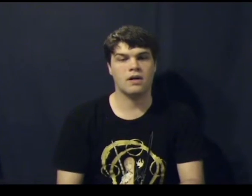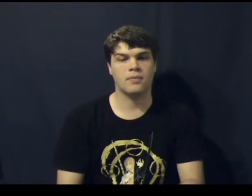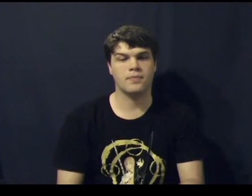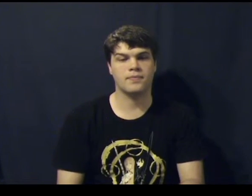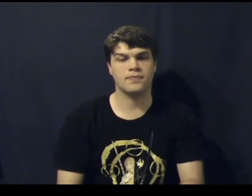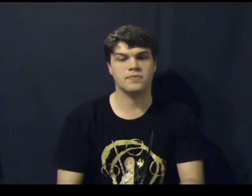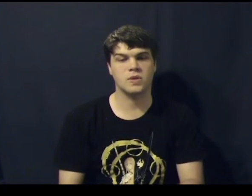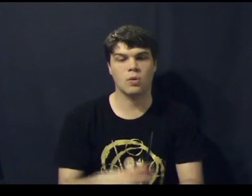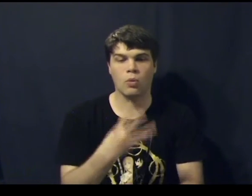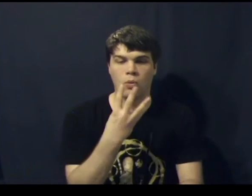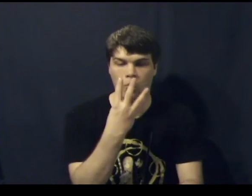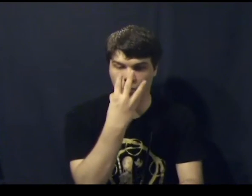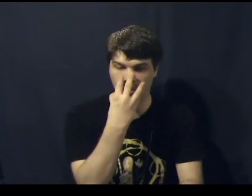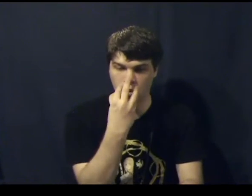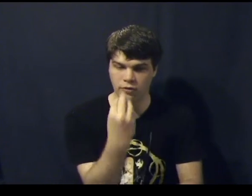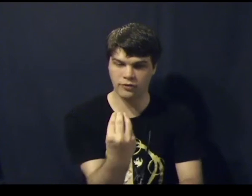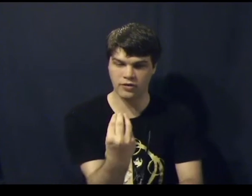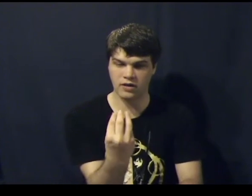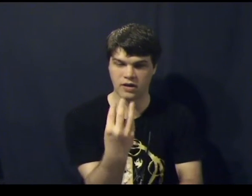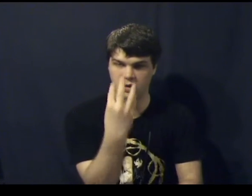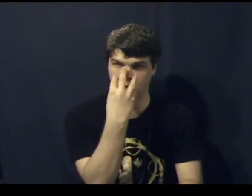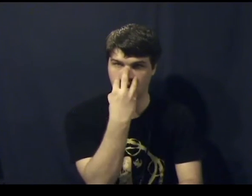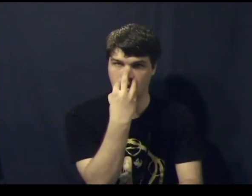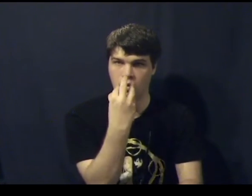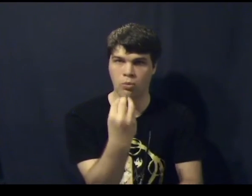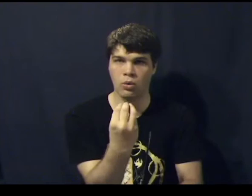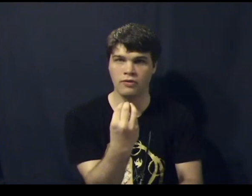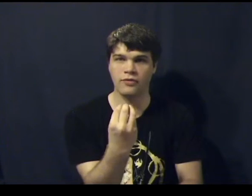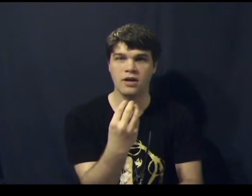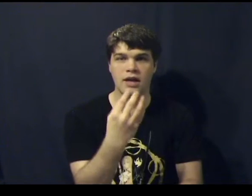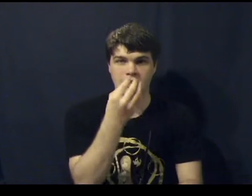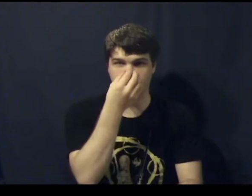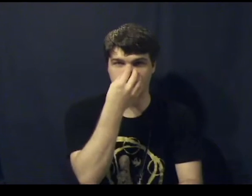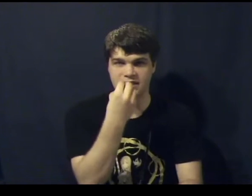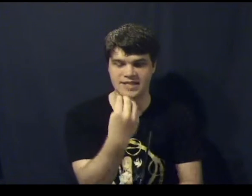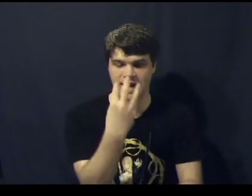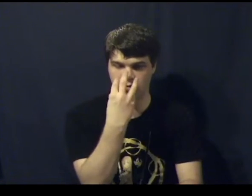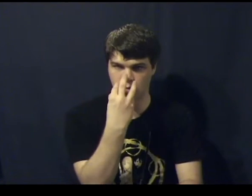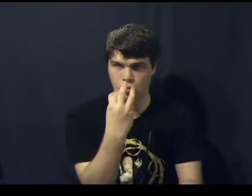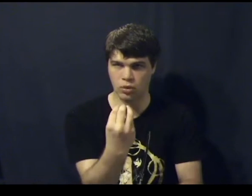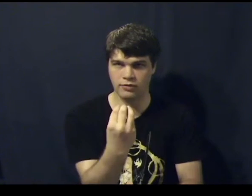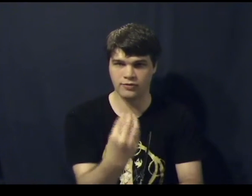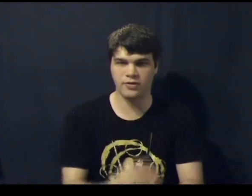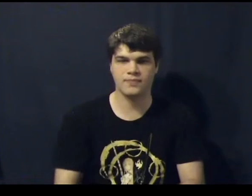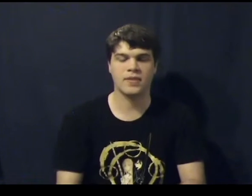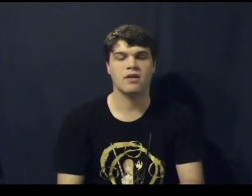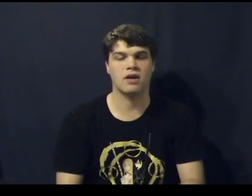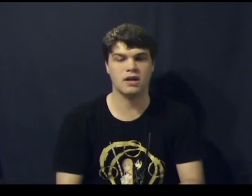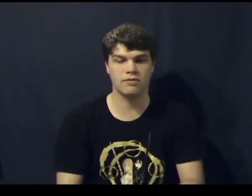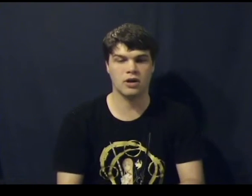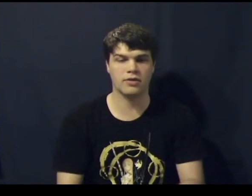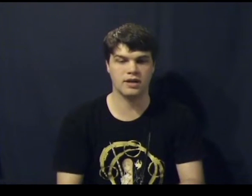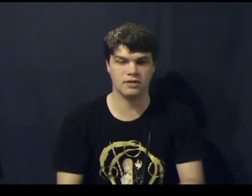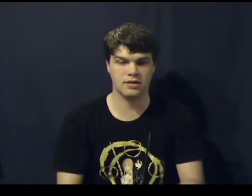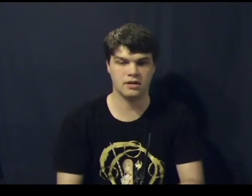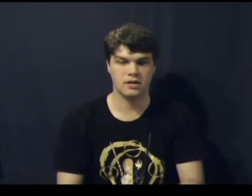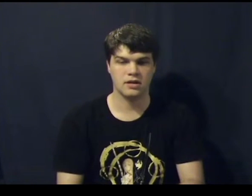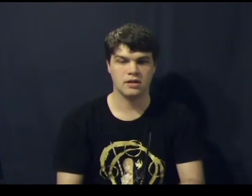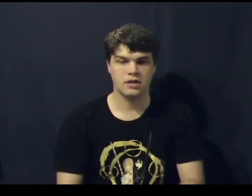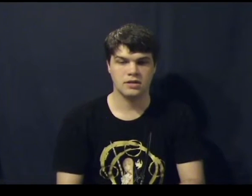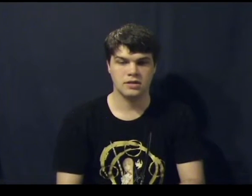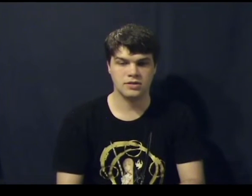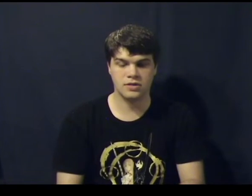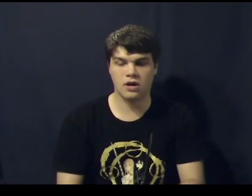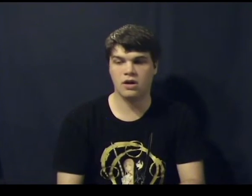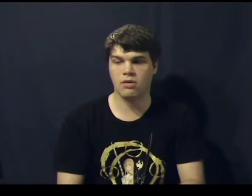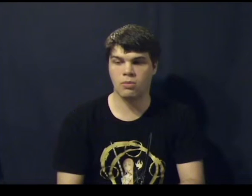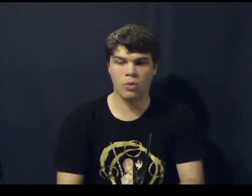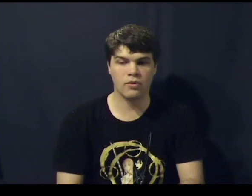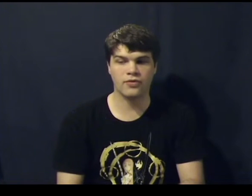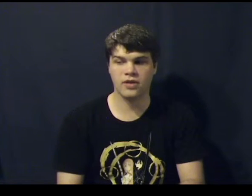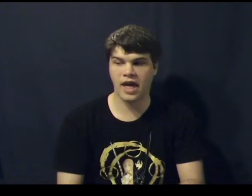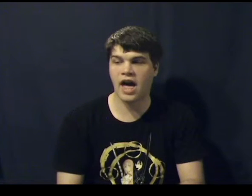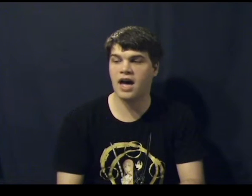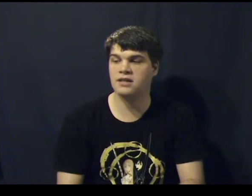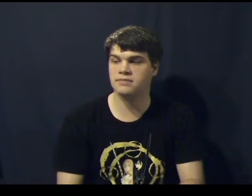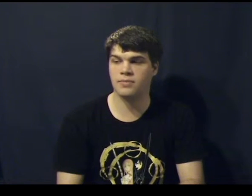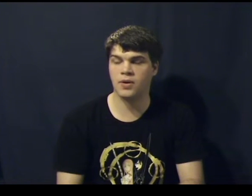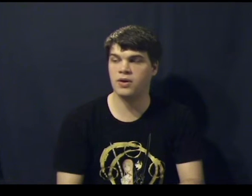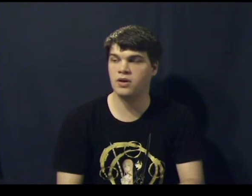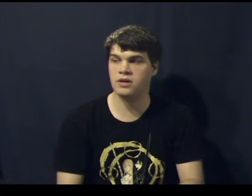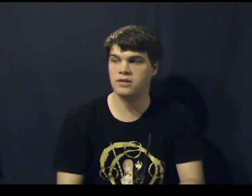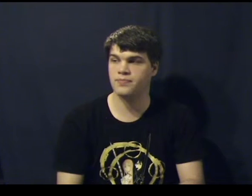Wolf, wolf. It's for their snout. Wolf. Right? We've already learned dog, wolf, cat, bird.